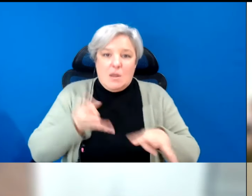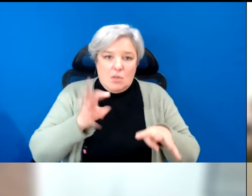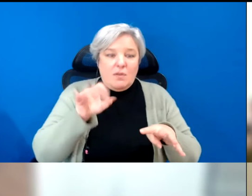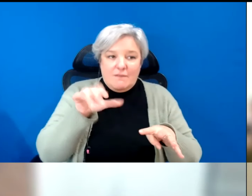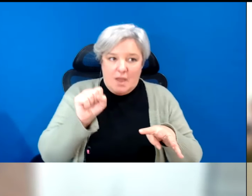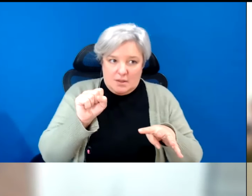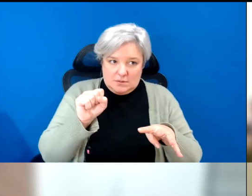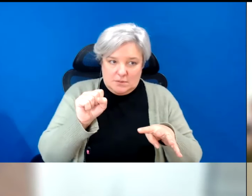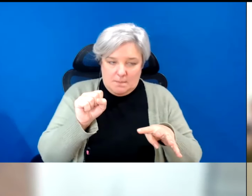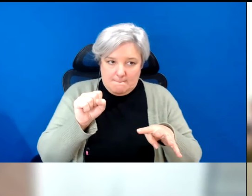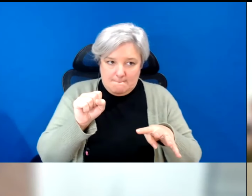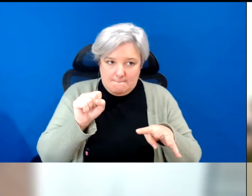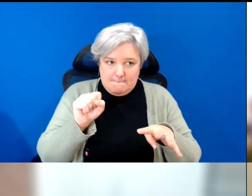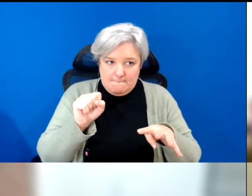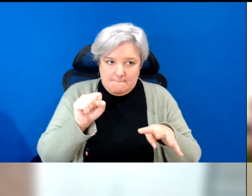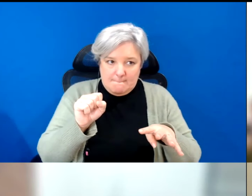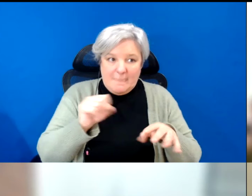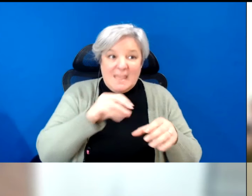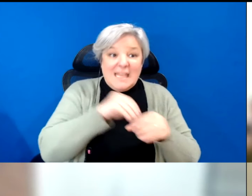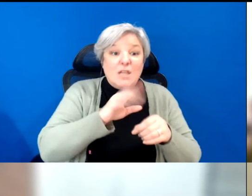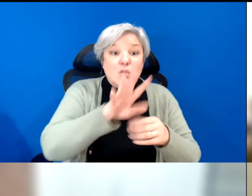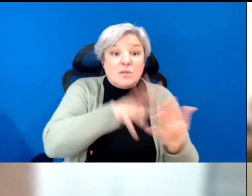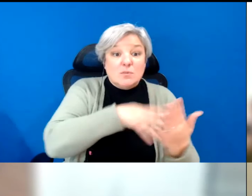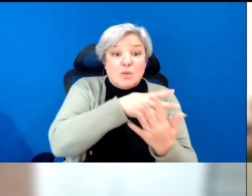and then in your spreadsheet, that's where you're going to